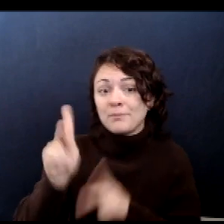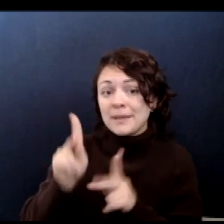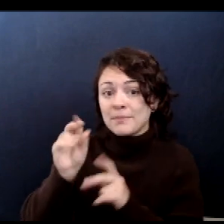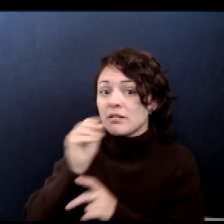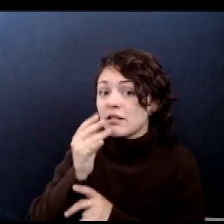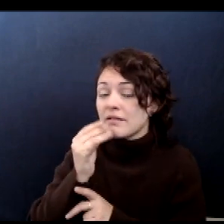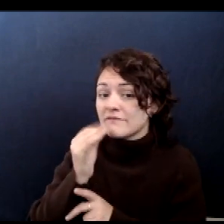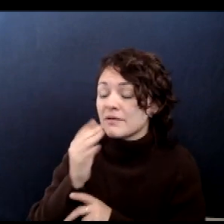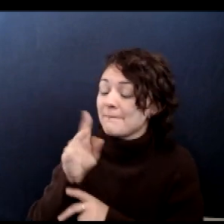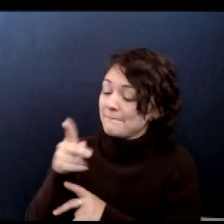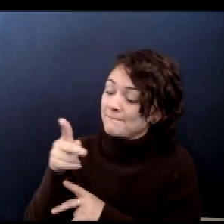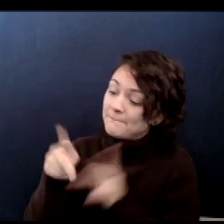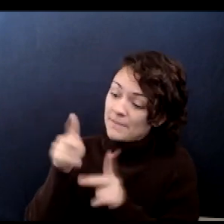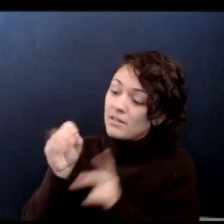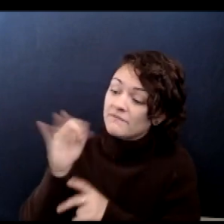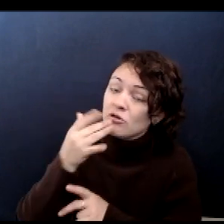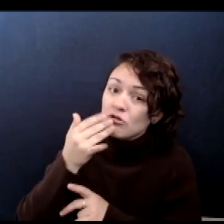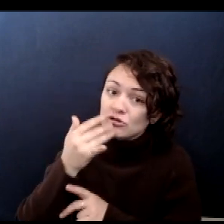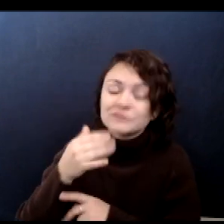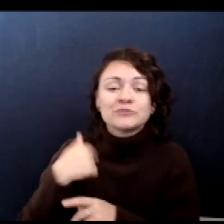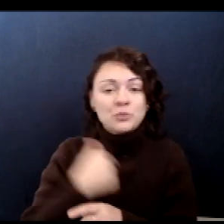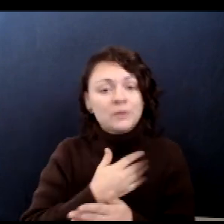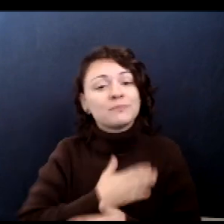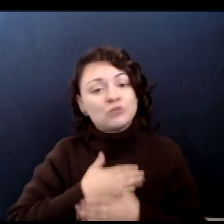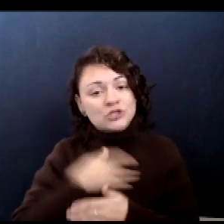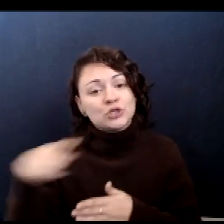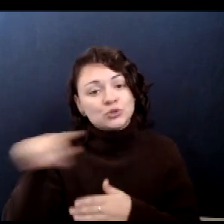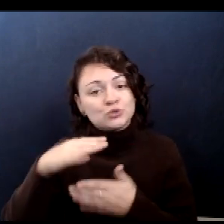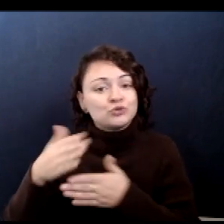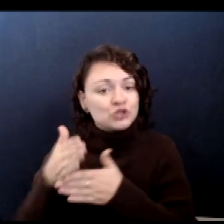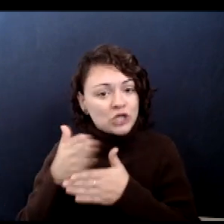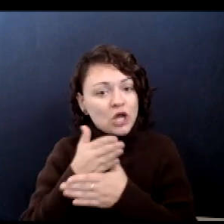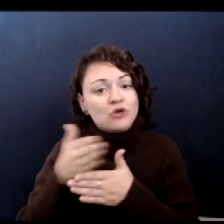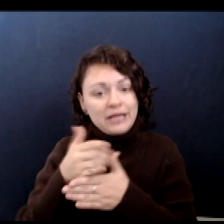us as we wrap up for those that may have questions related to